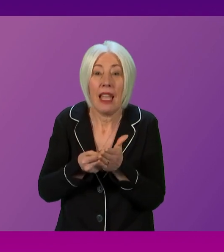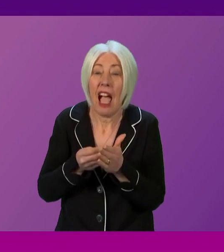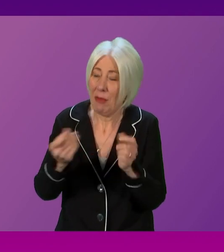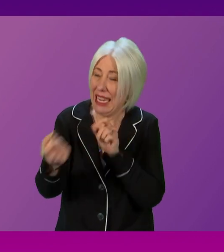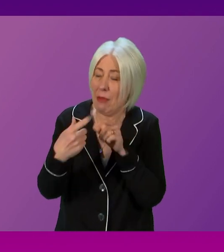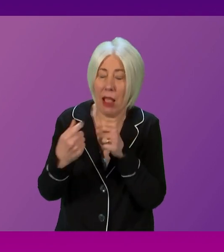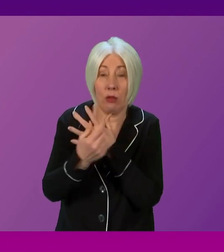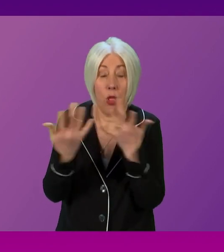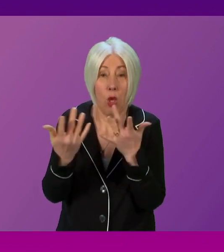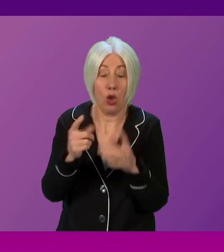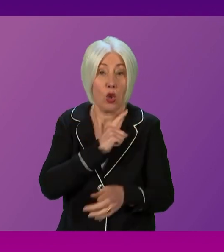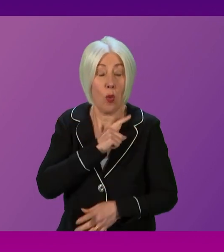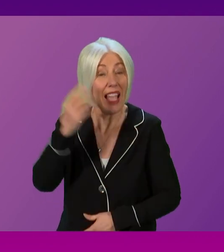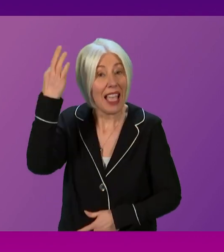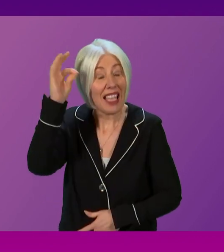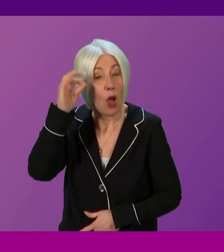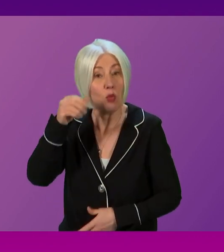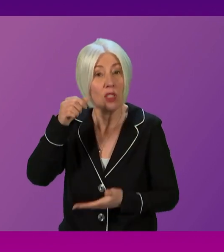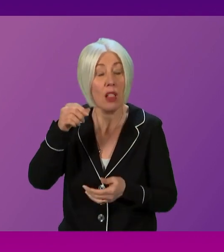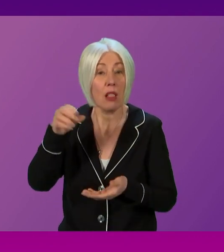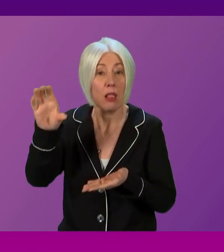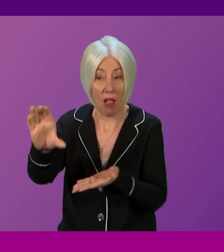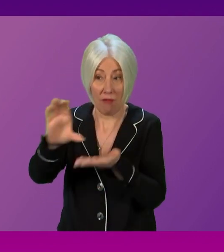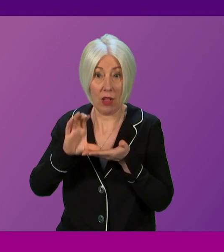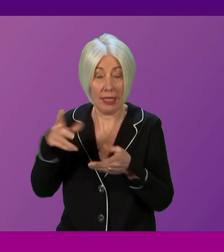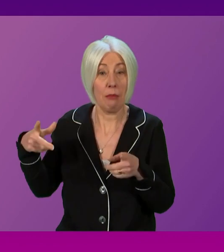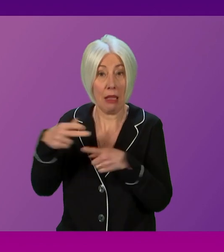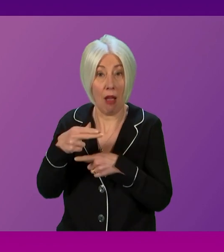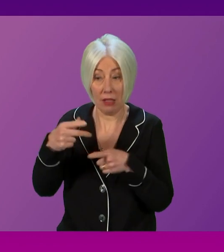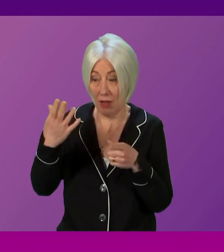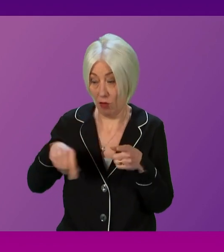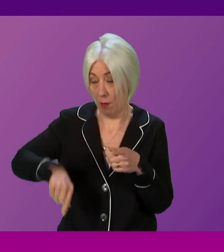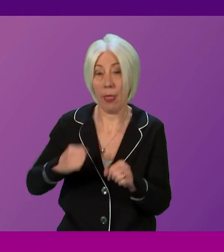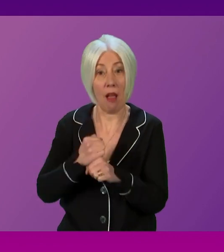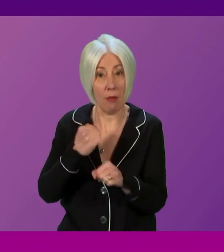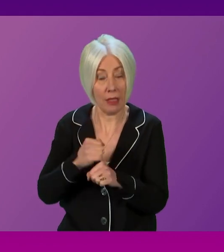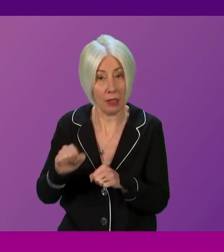it boils down to council funding cuts from the Scottish Government. Does the First Minister agree